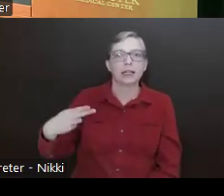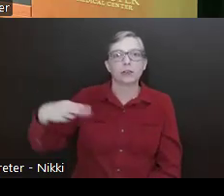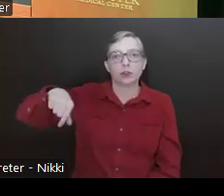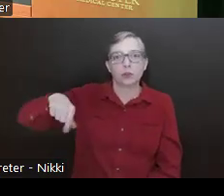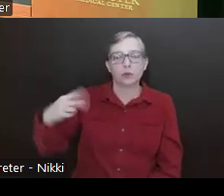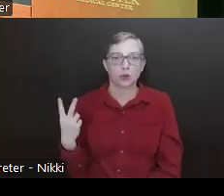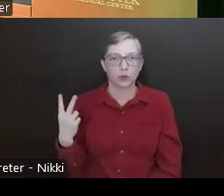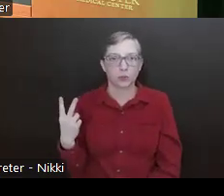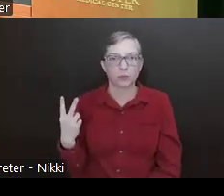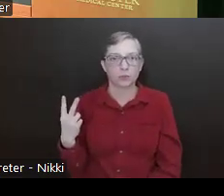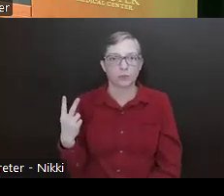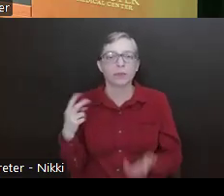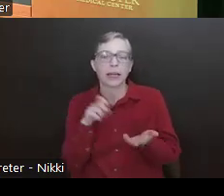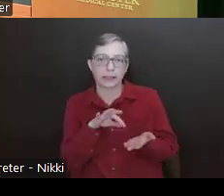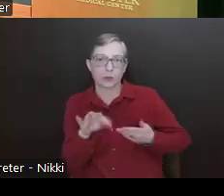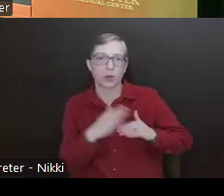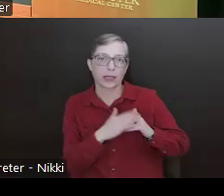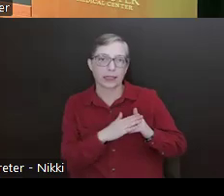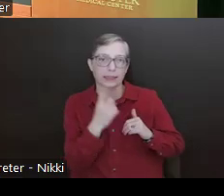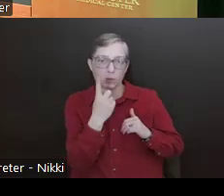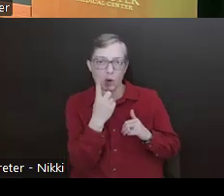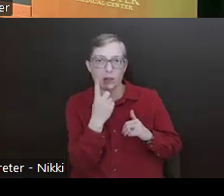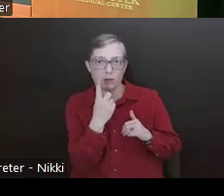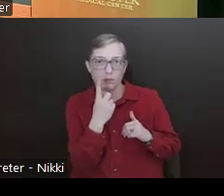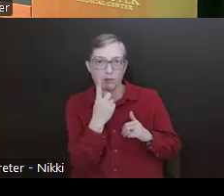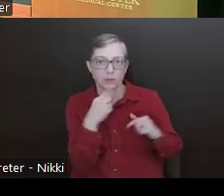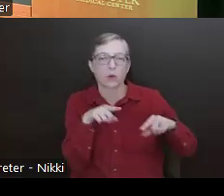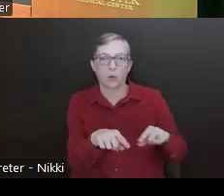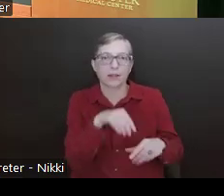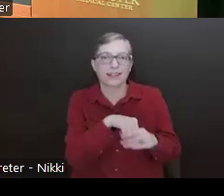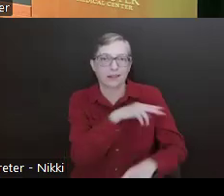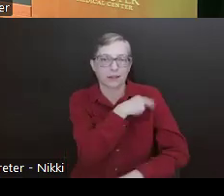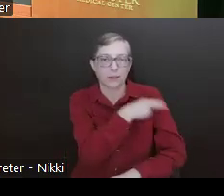the PHQ2 in the hospital uh when they're in the hospital for heart failure and then two weeks